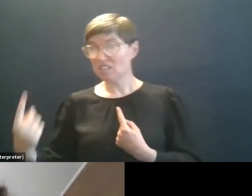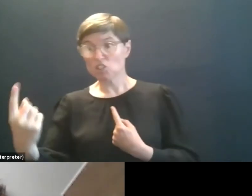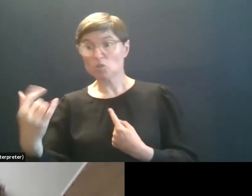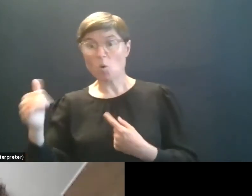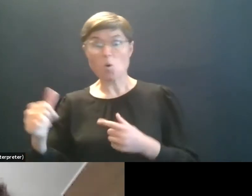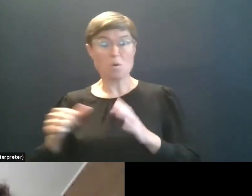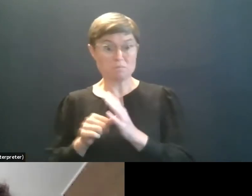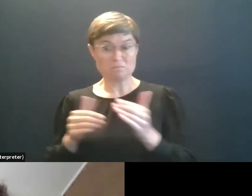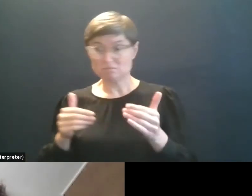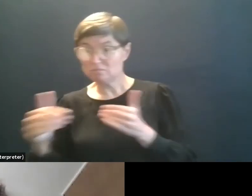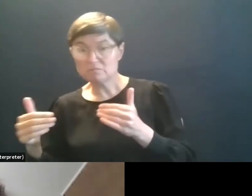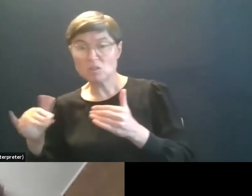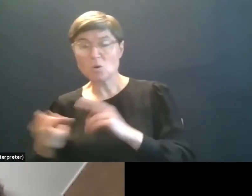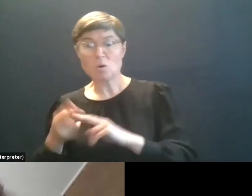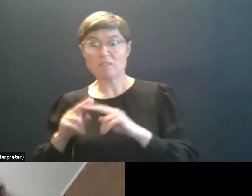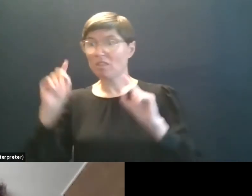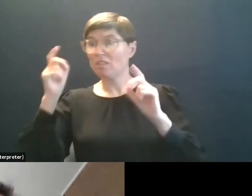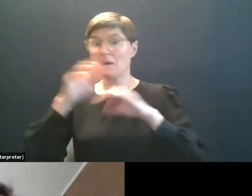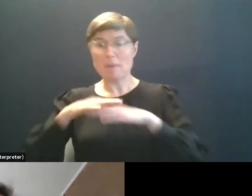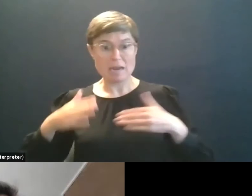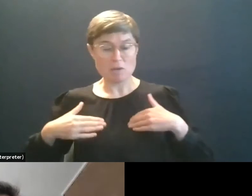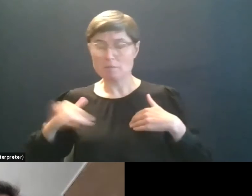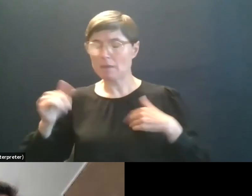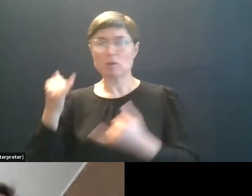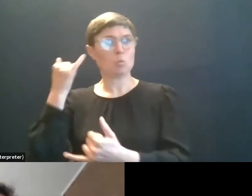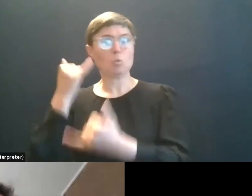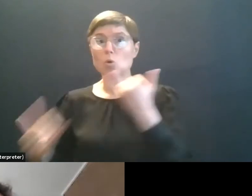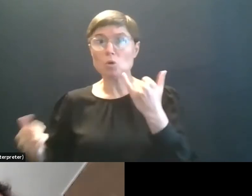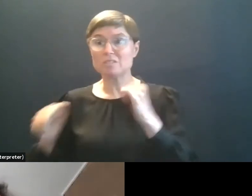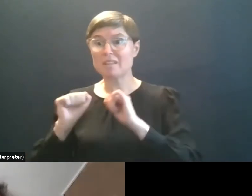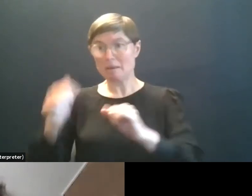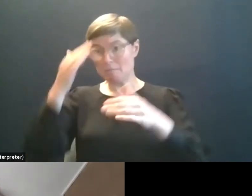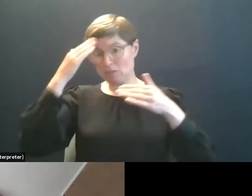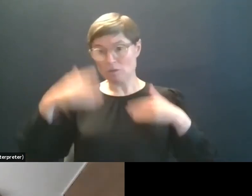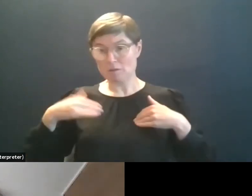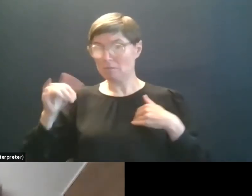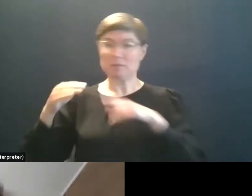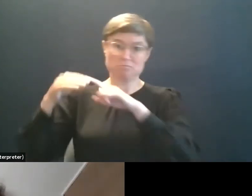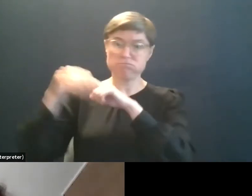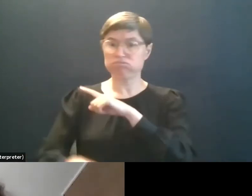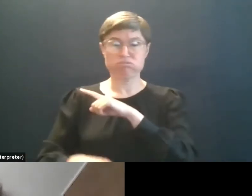and health fears may have exacerbated those pre-existing conditions. How has Beyond Blue